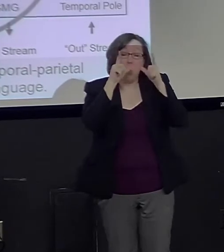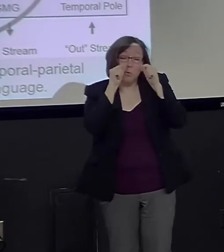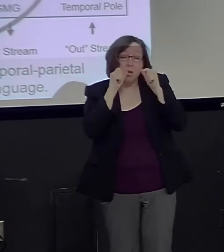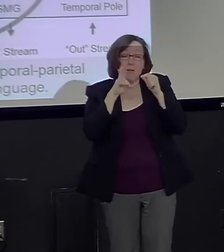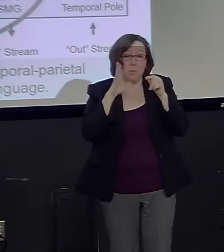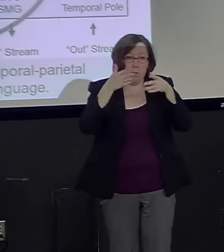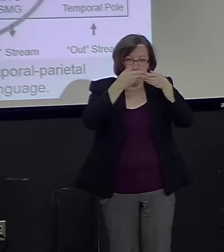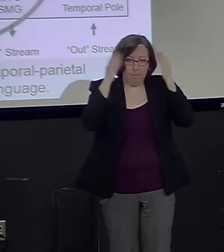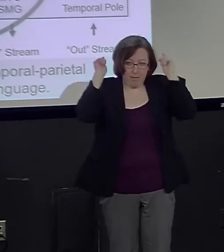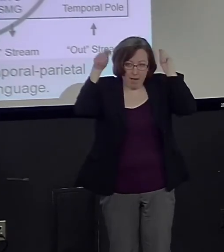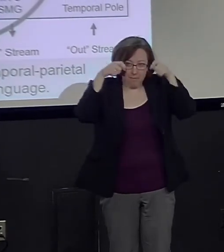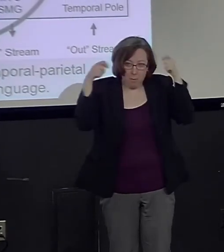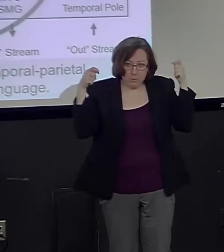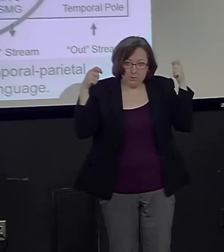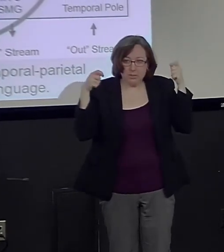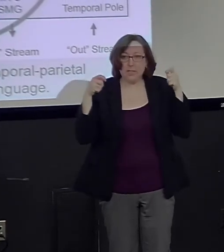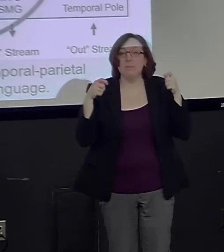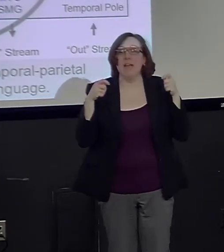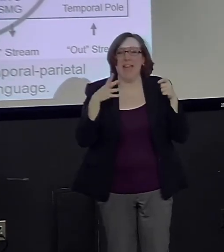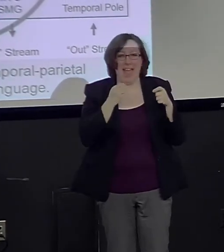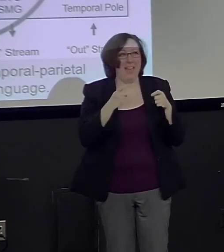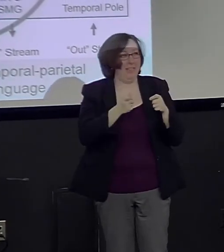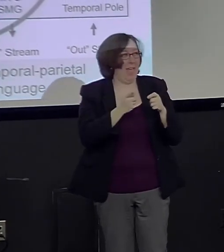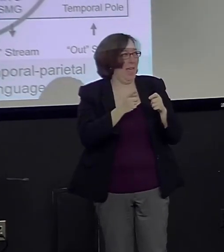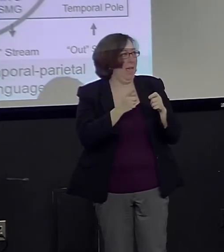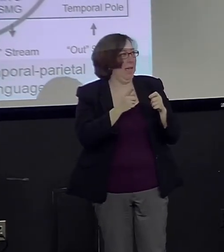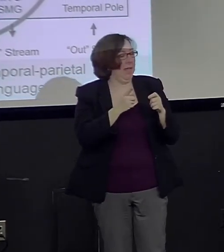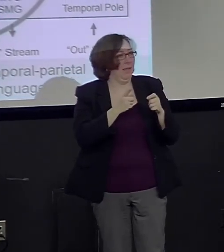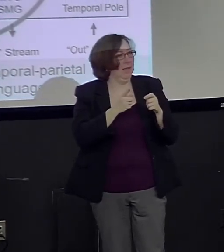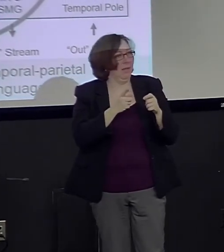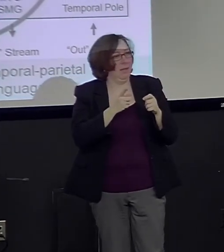and you have them engaged in the same experiment?